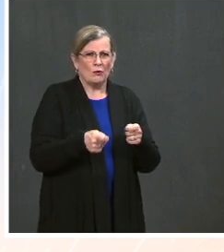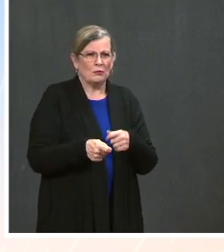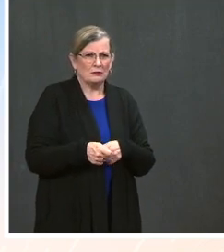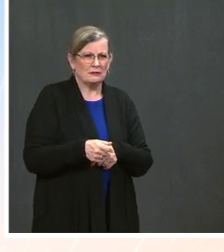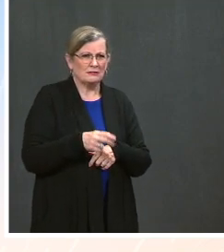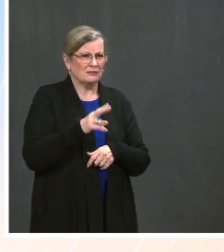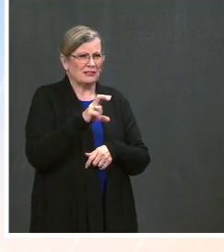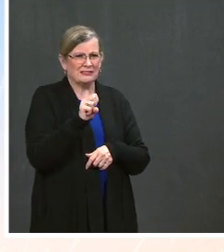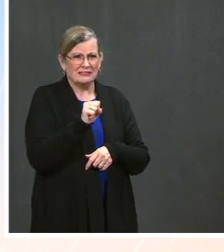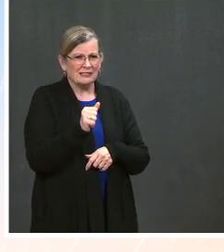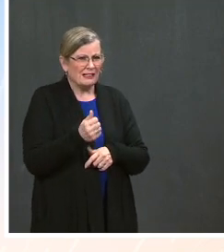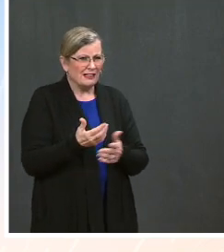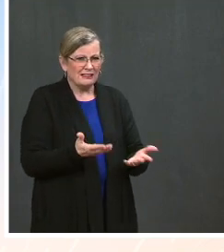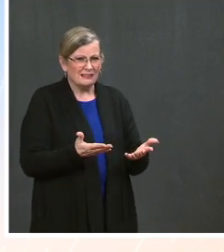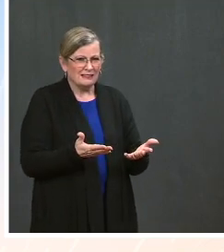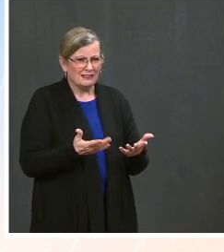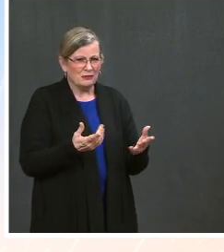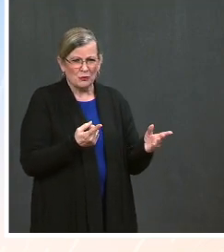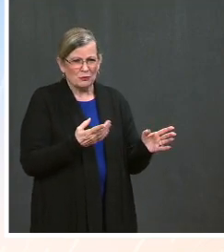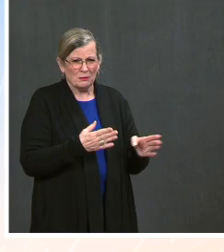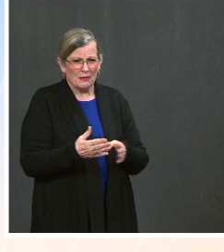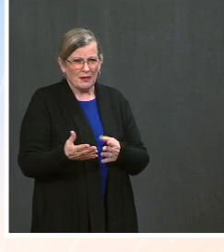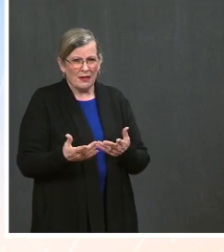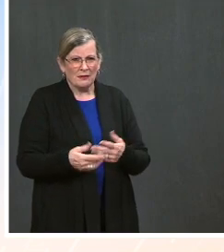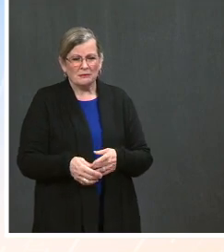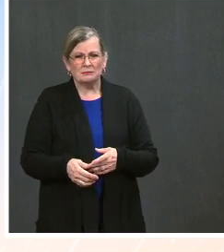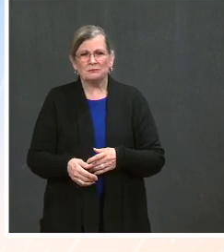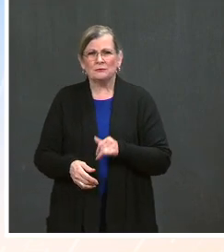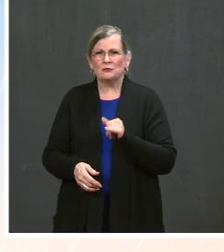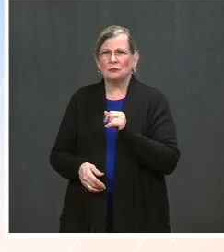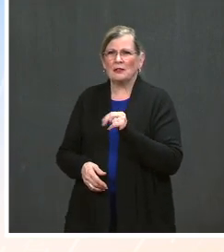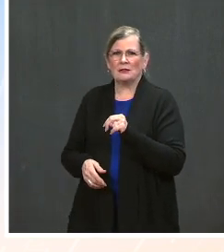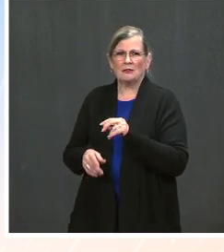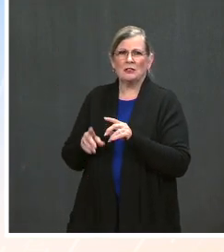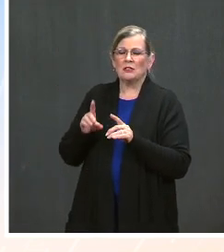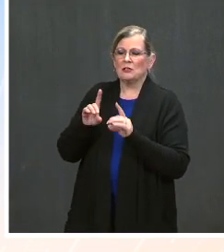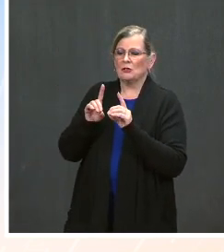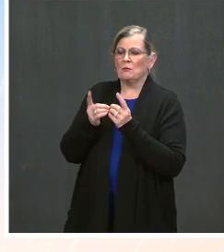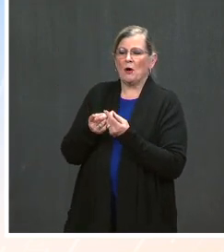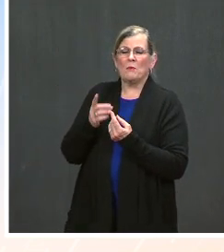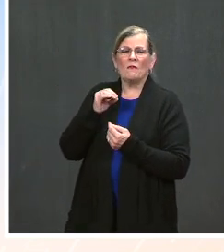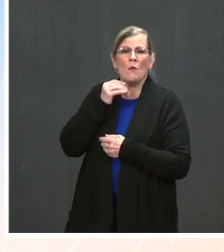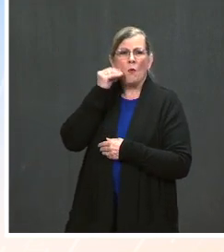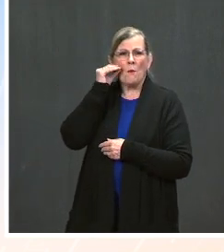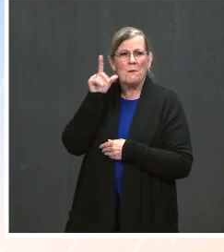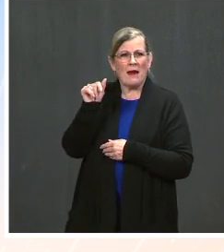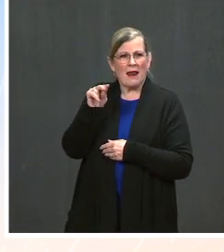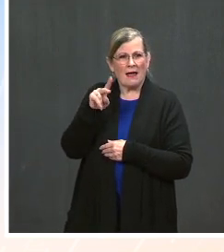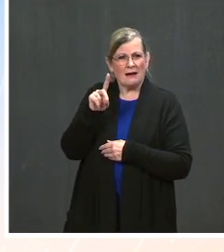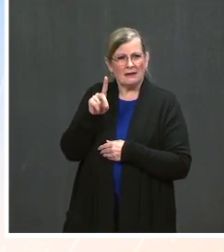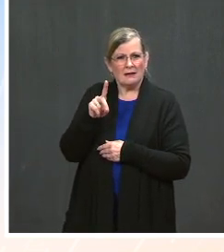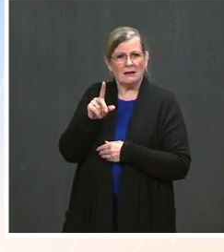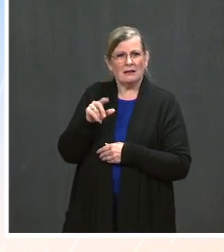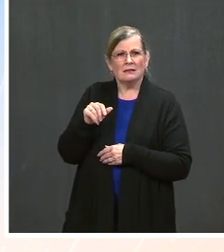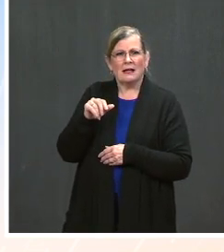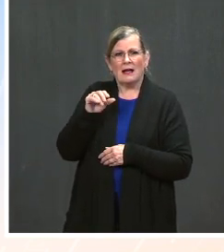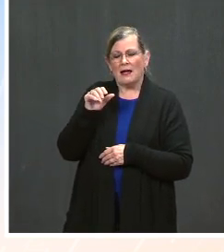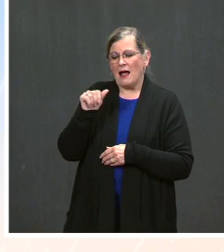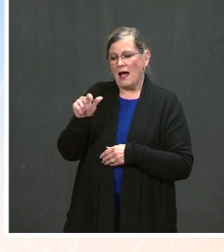the Department of Homeland Security is playing -- Ali Mayorkas, the Secretary, who has a great deal of experience dealing with challenges at the border and implementing it.